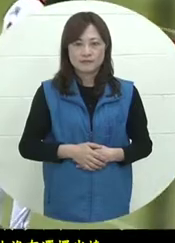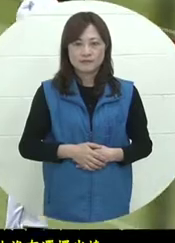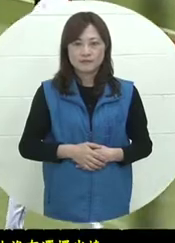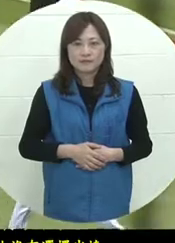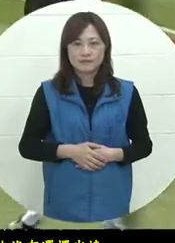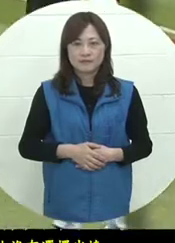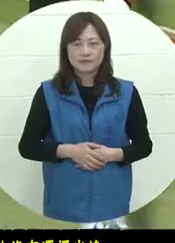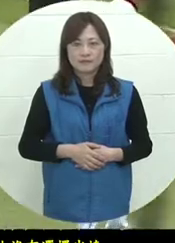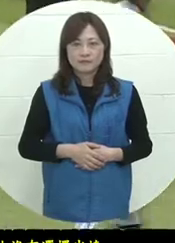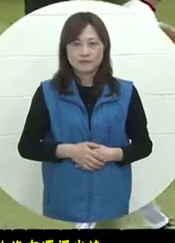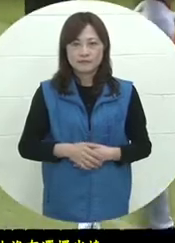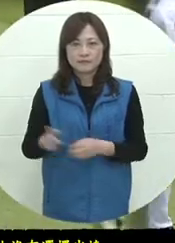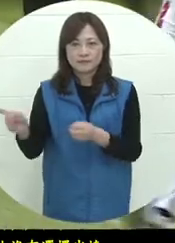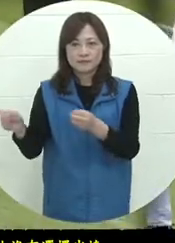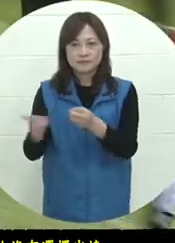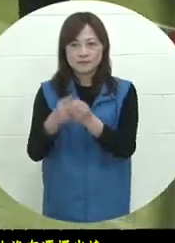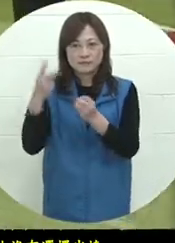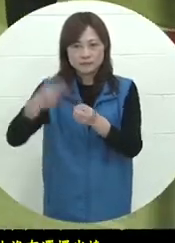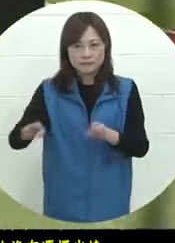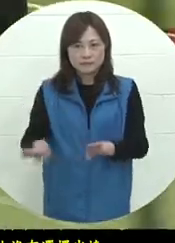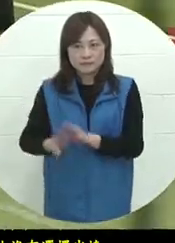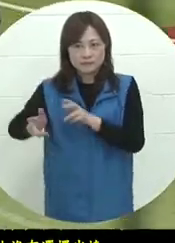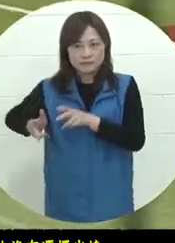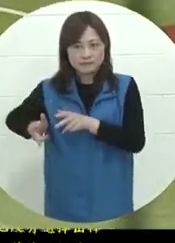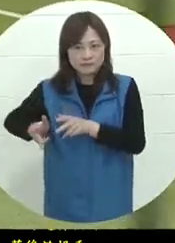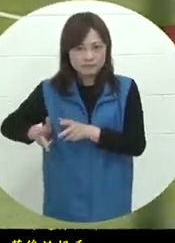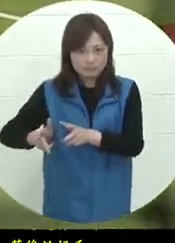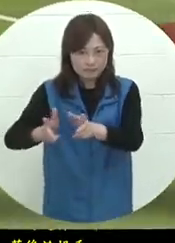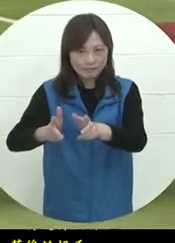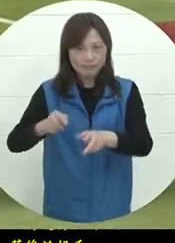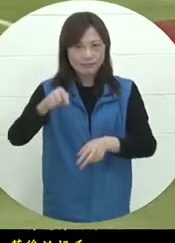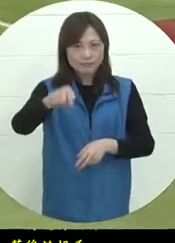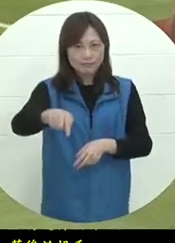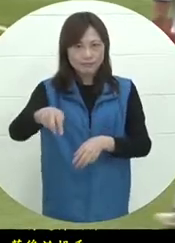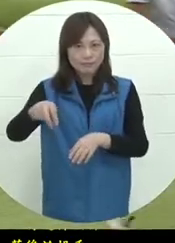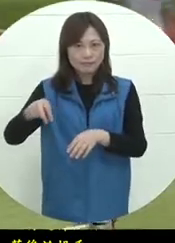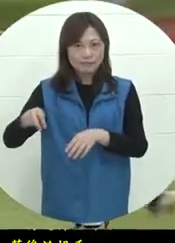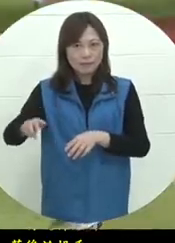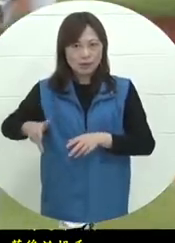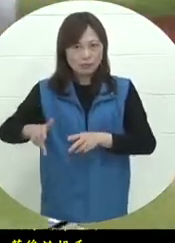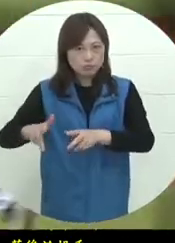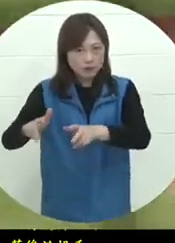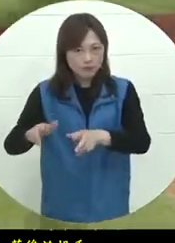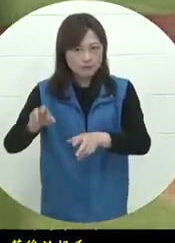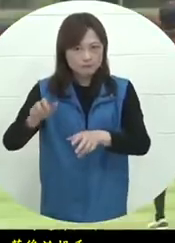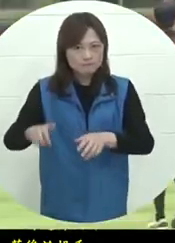and make a cheongsam. Wow, his enthusiasm on the bases today was very, very